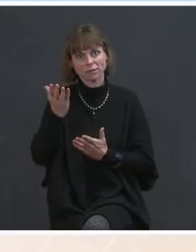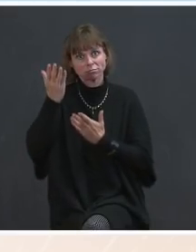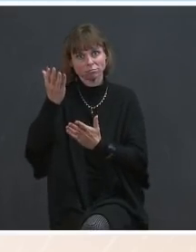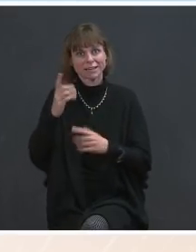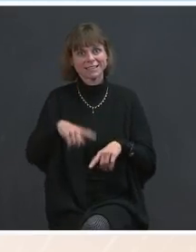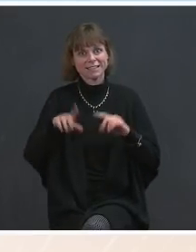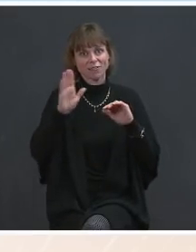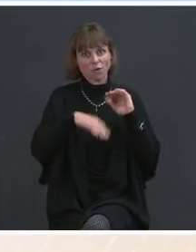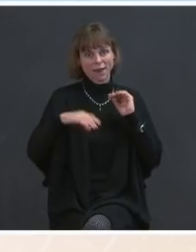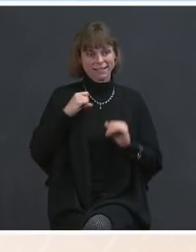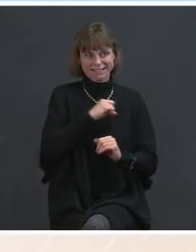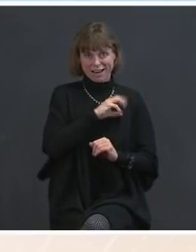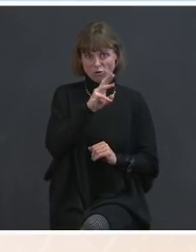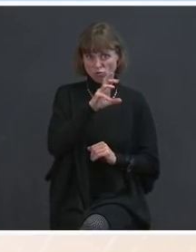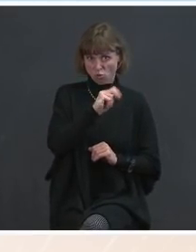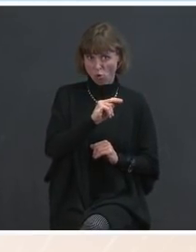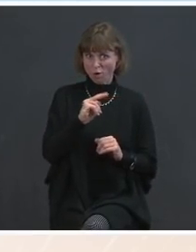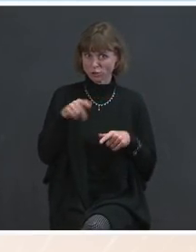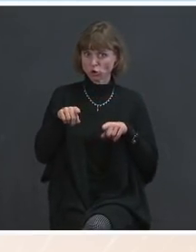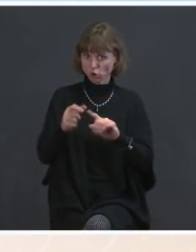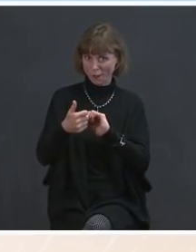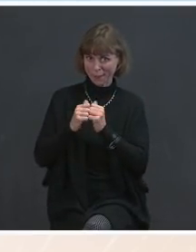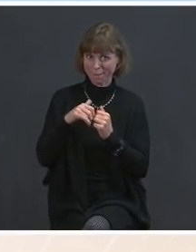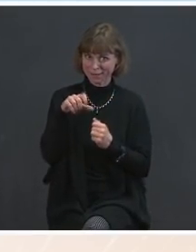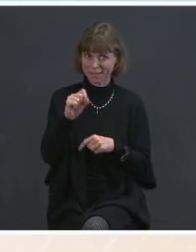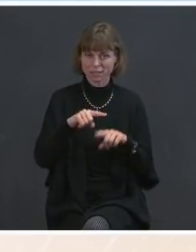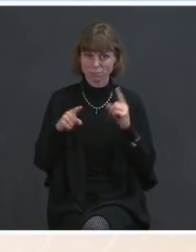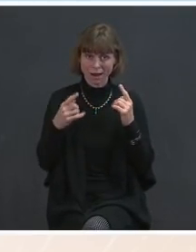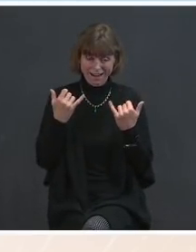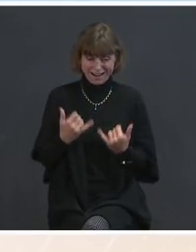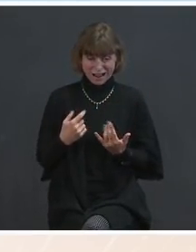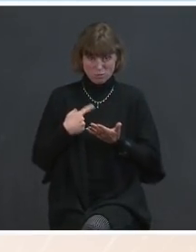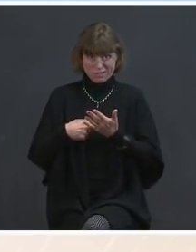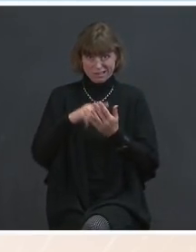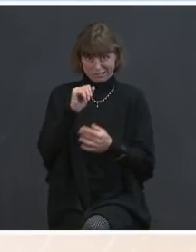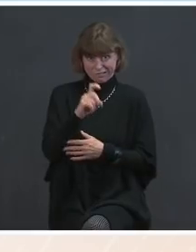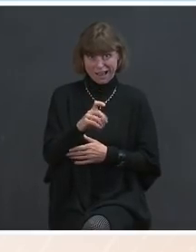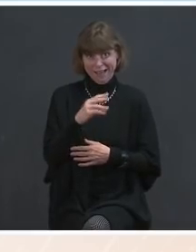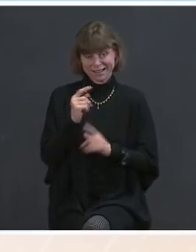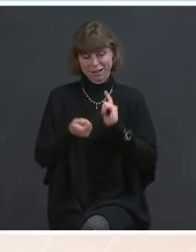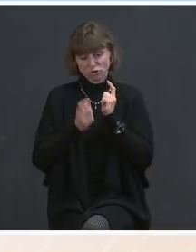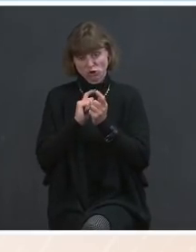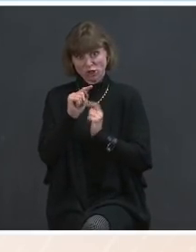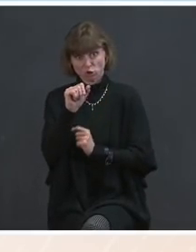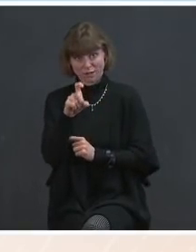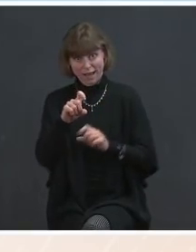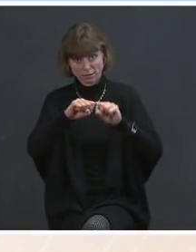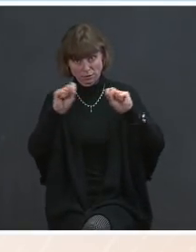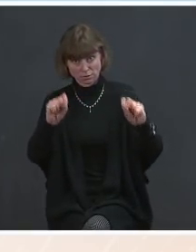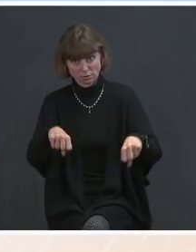about discussing taxes and tax reform -- or reforms of the tax system, that they share an objective.